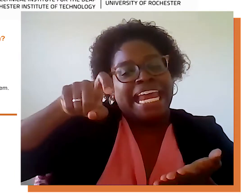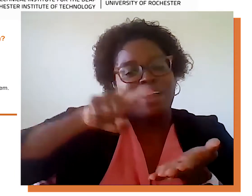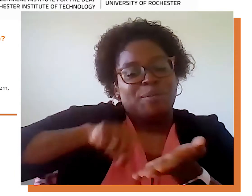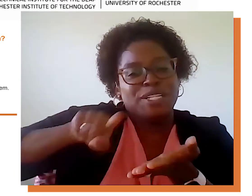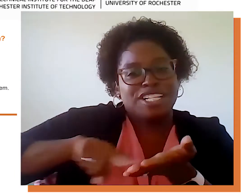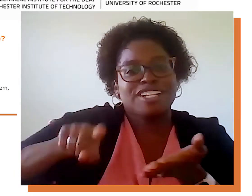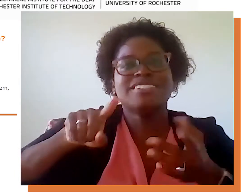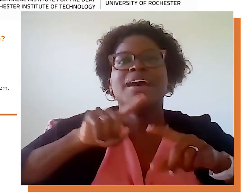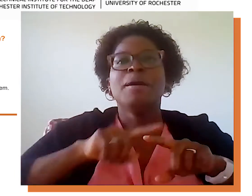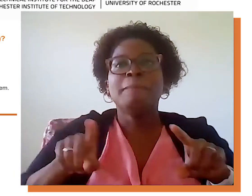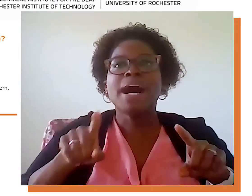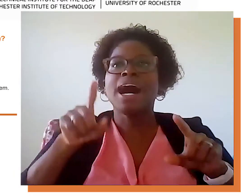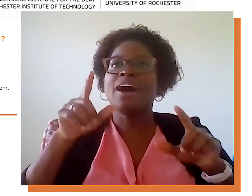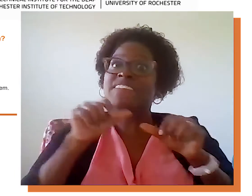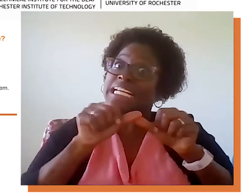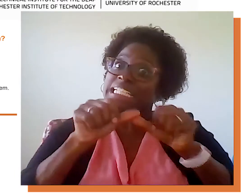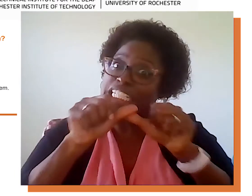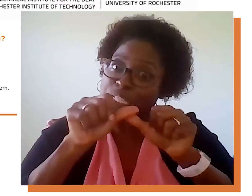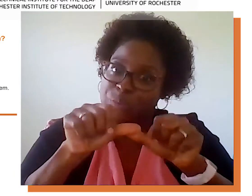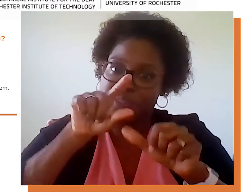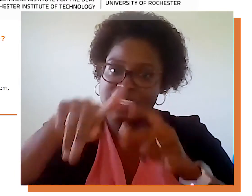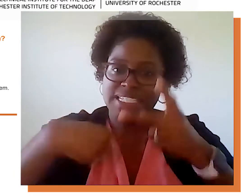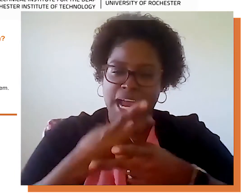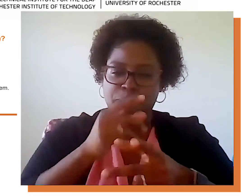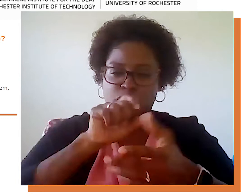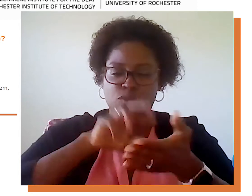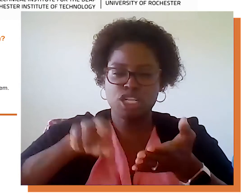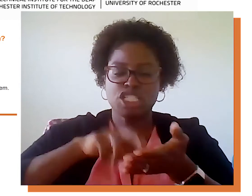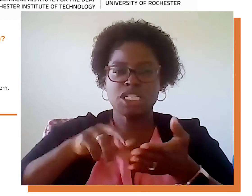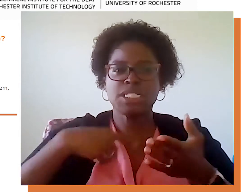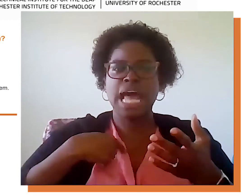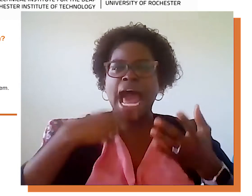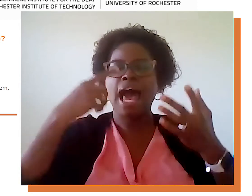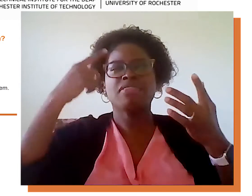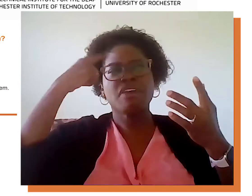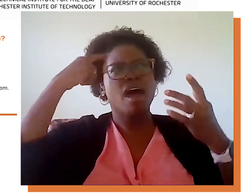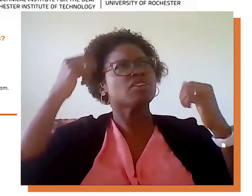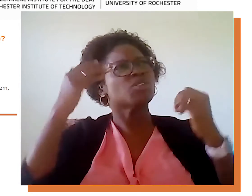But I needed to do some more research, and I needed to continue this type of research.